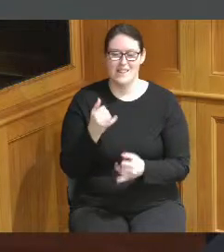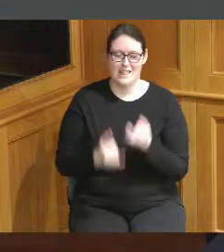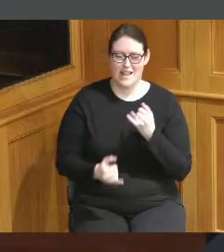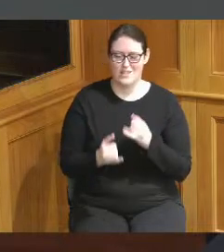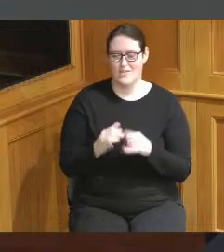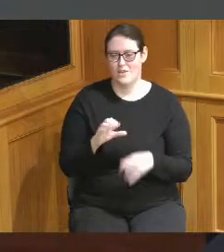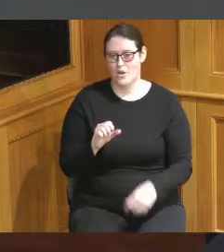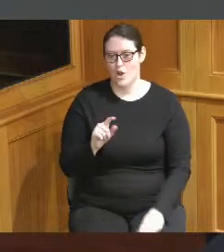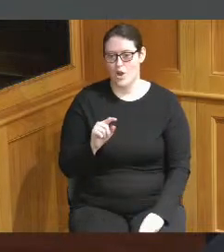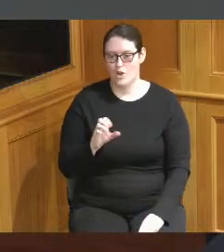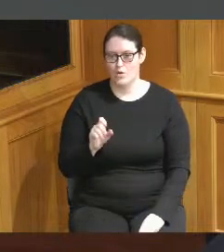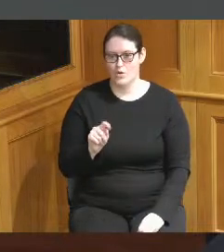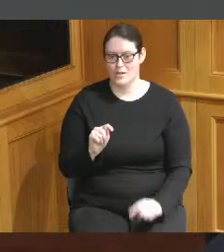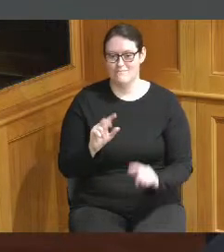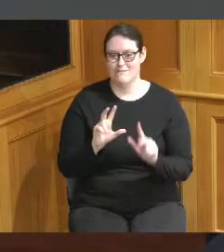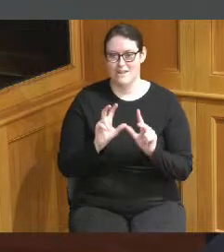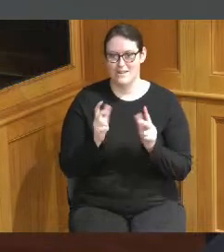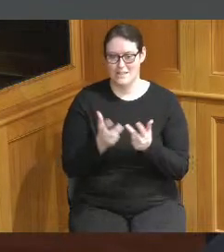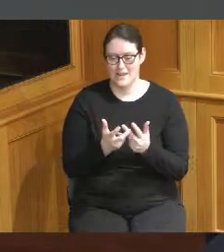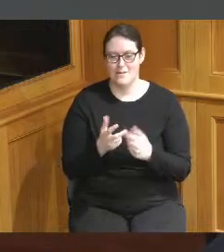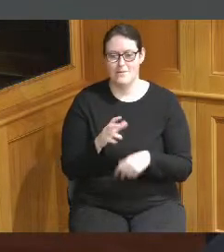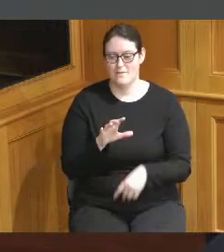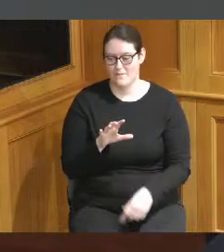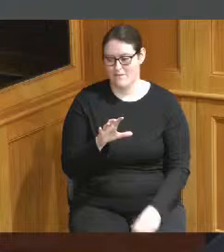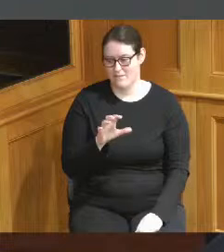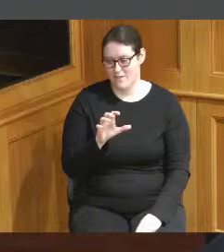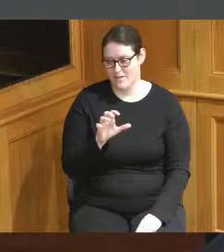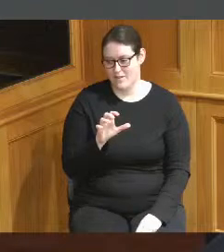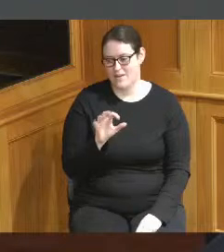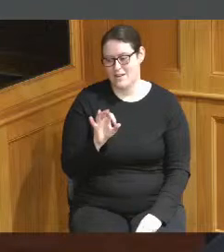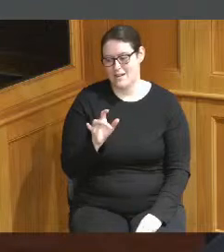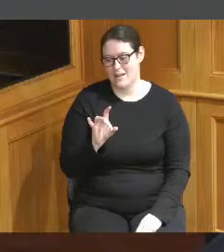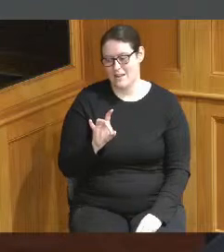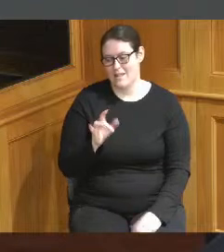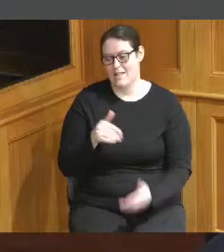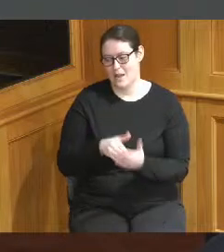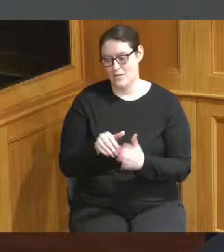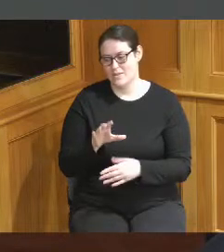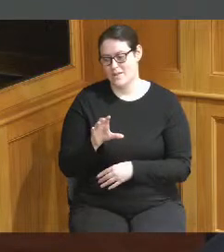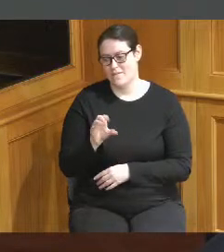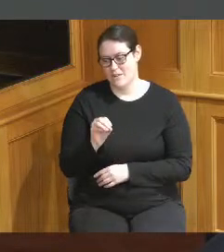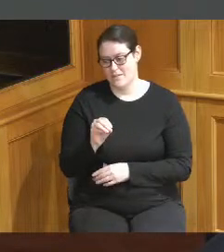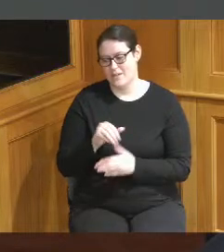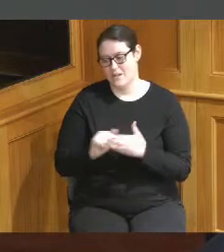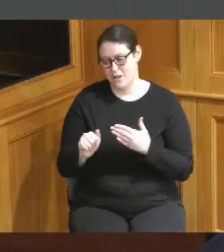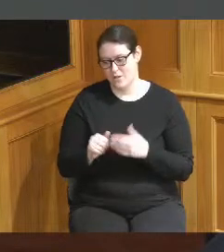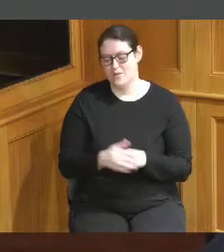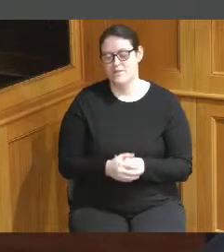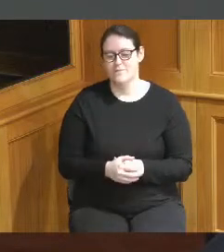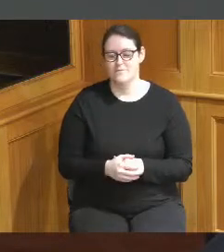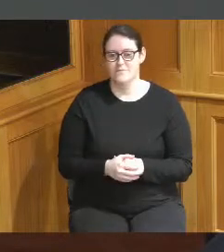I think over 60 locations that they will have it at throughout Hamilton County so I thought